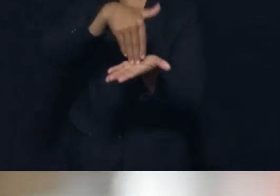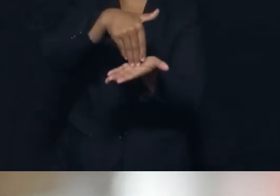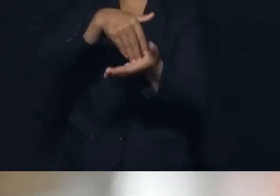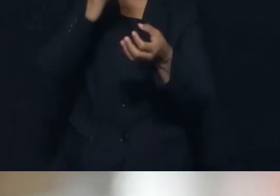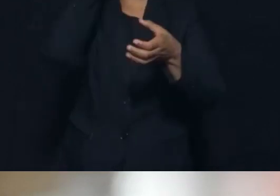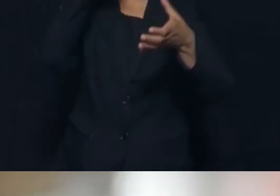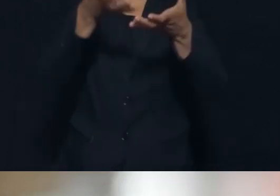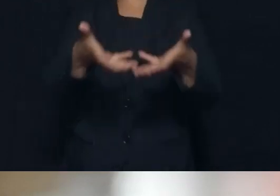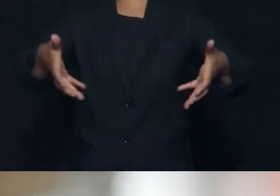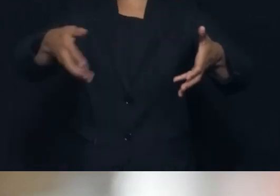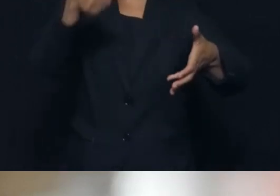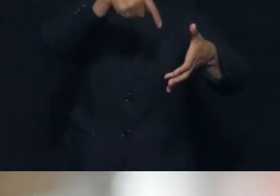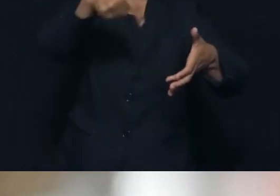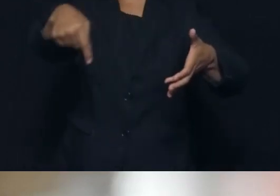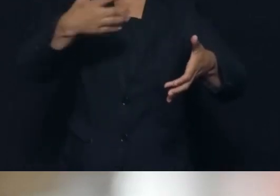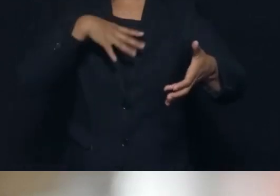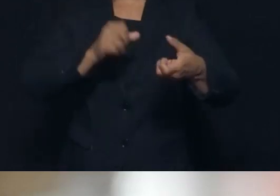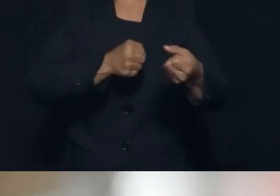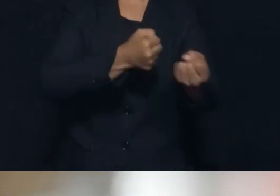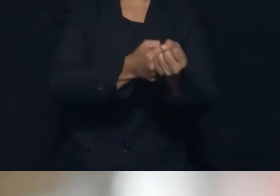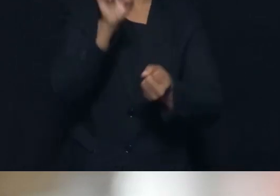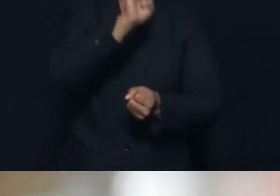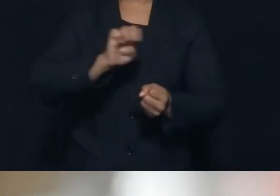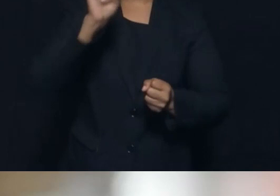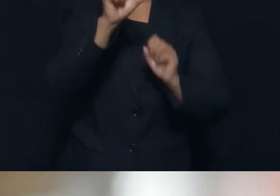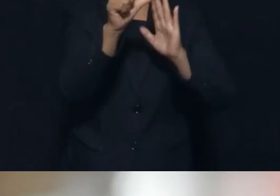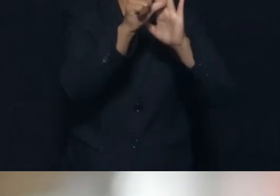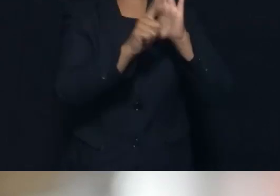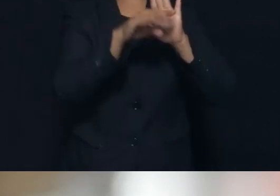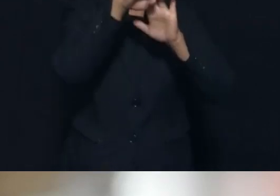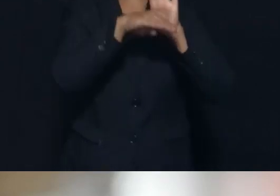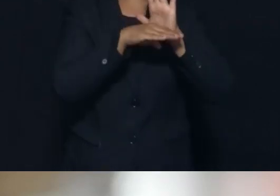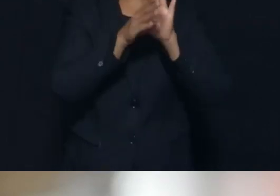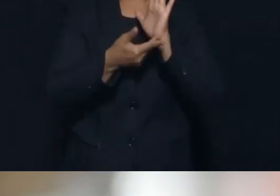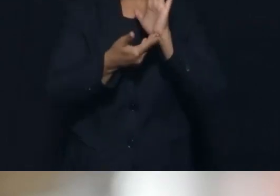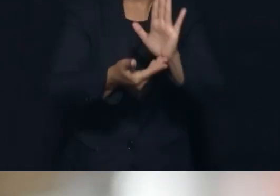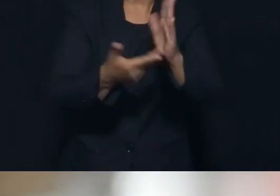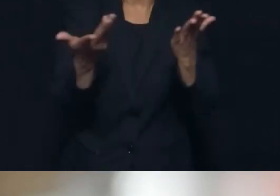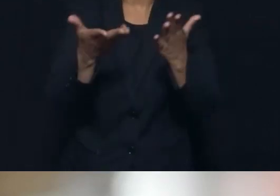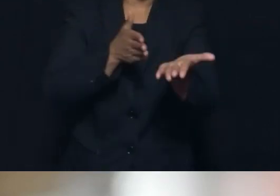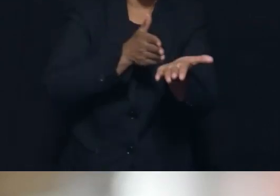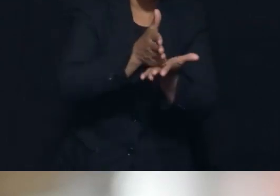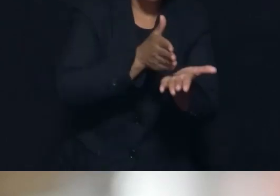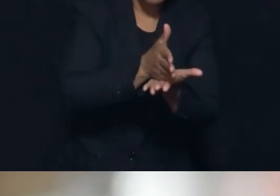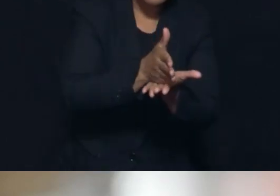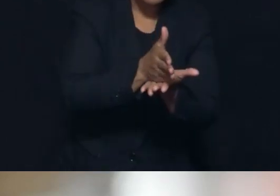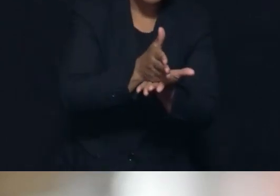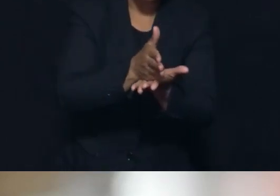The center will also help on this, on the development of the knowledge and contributions towards standardisation. How can persons with disabilities participate? Persons with disabilities can participate in different ways.